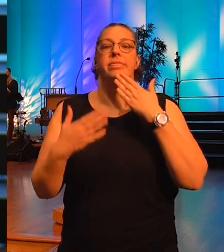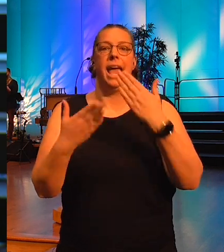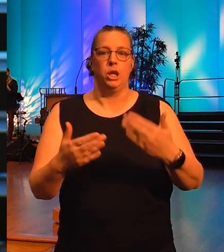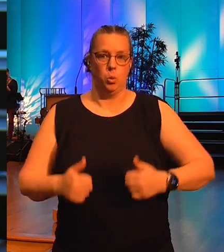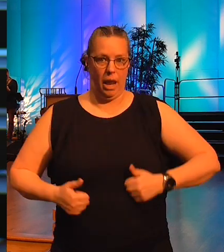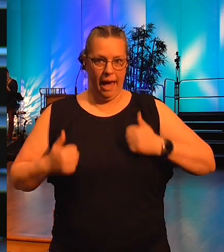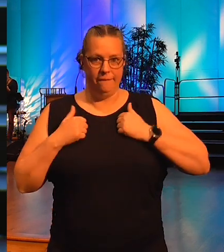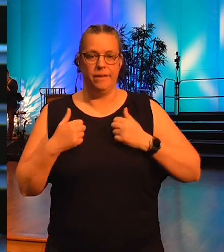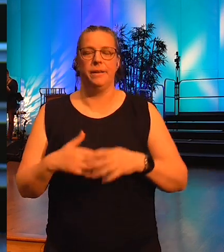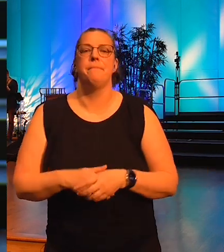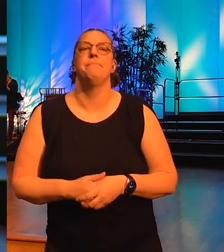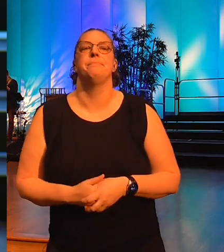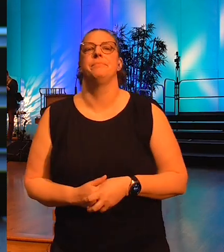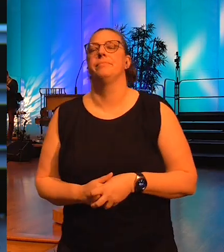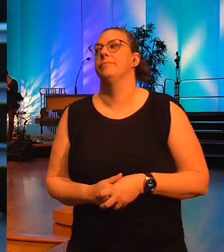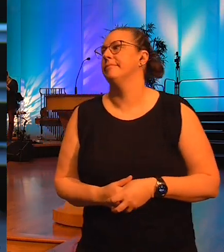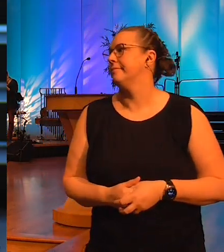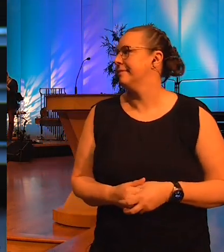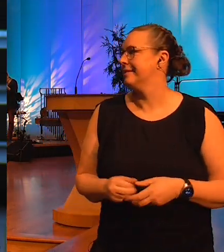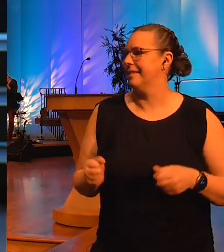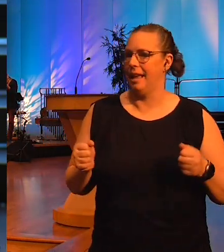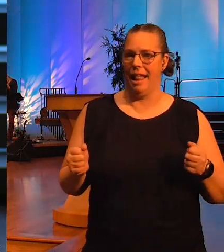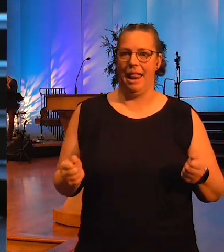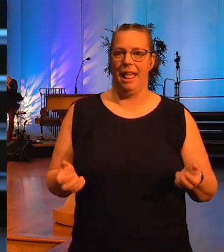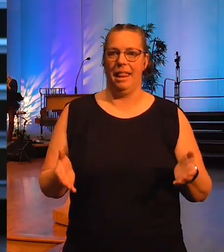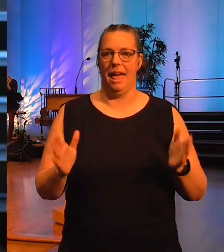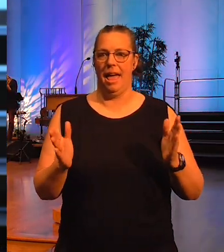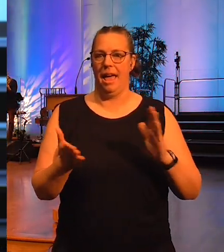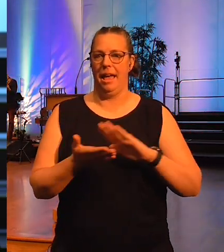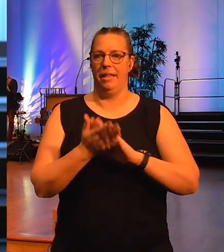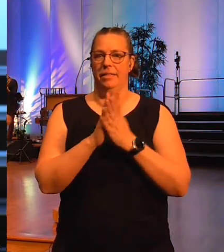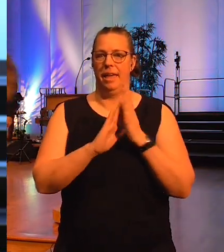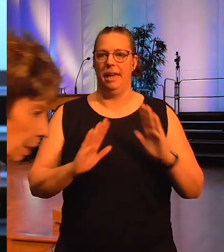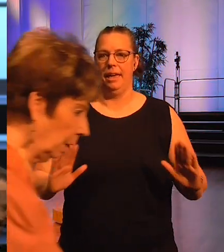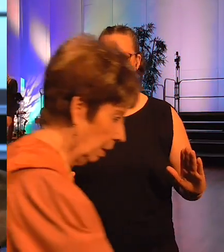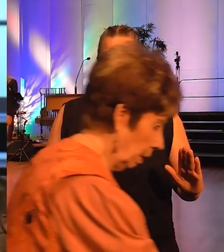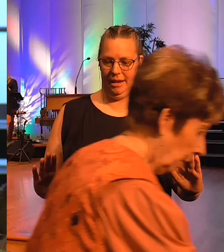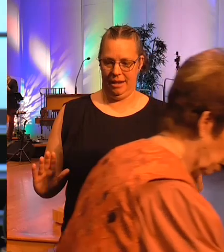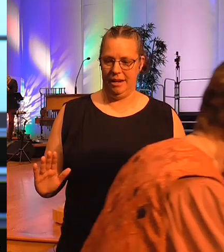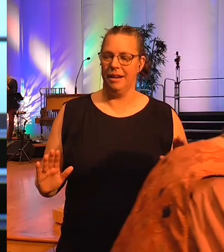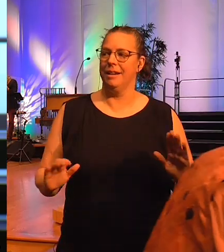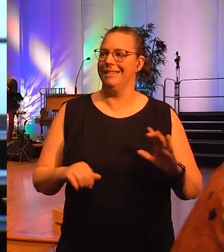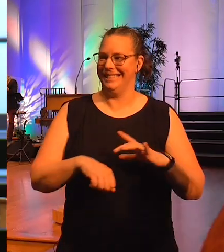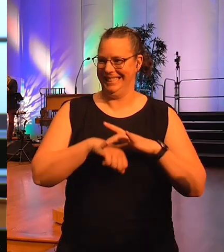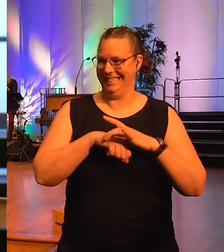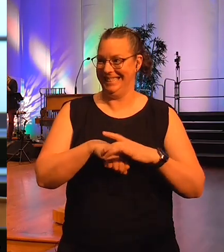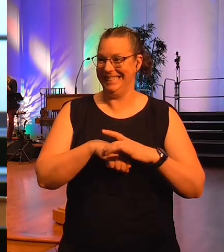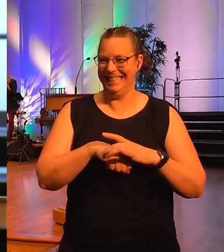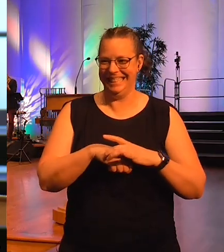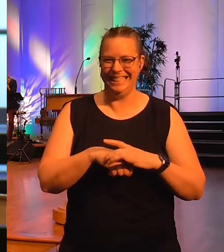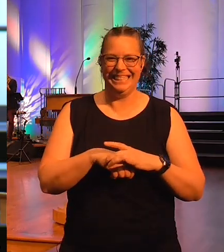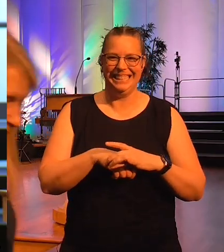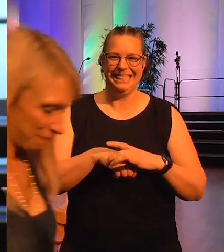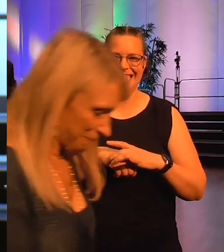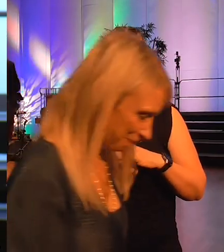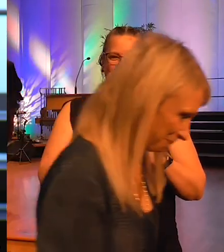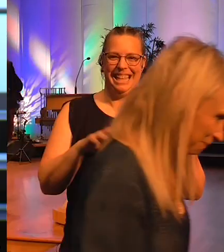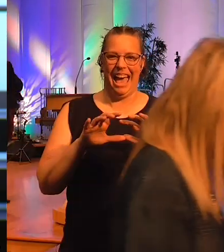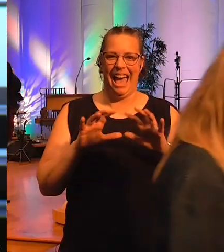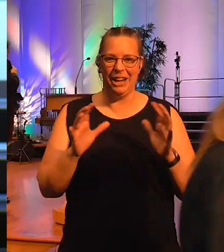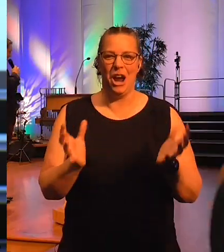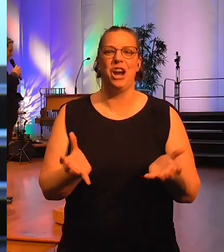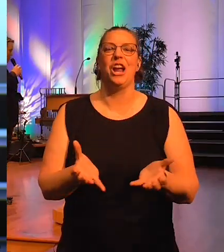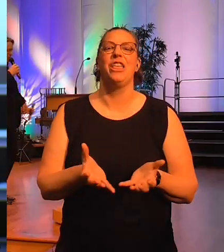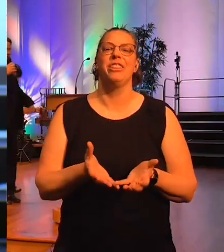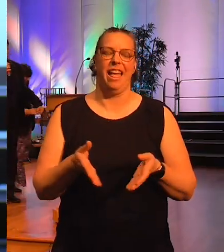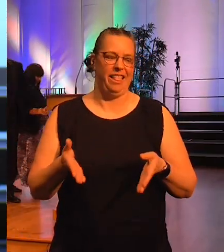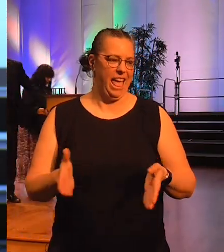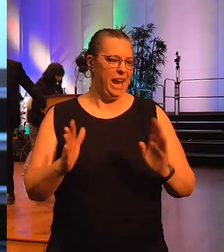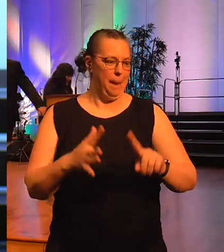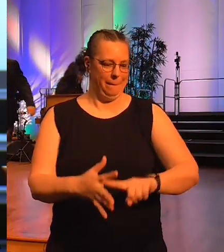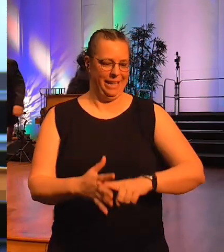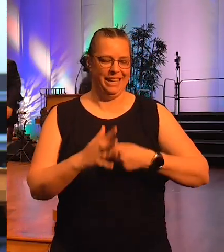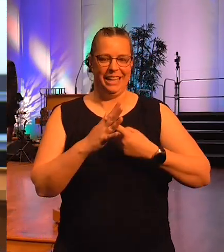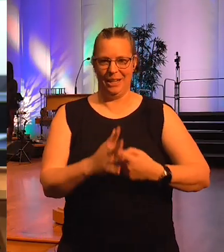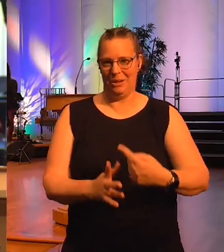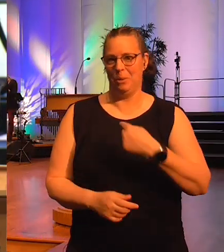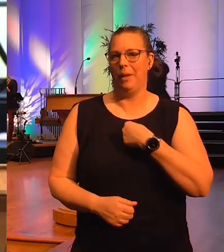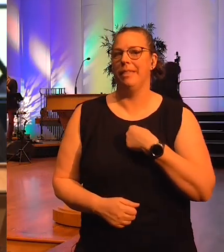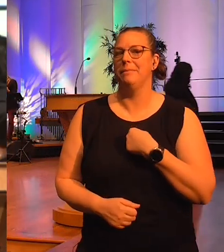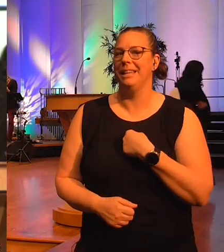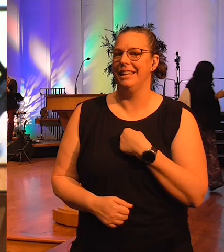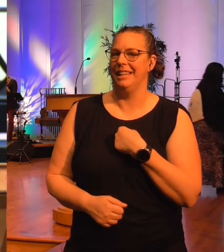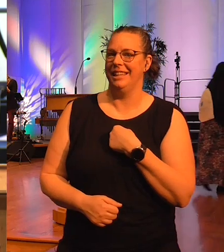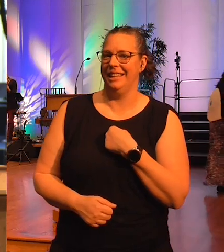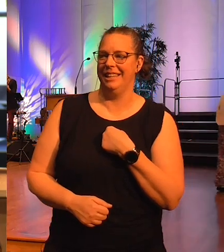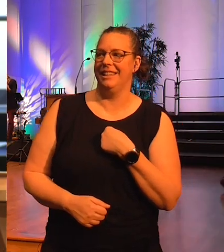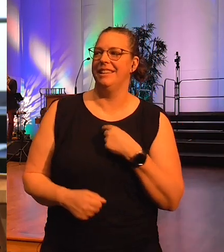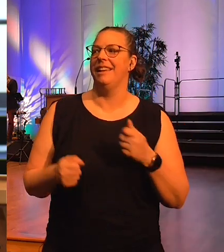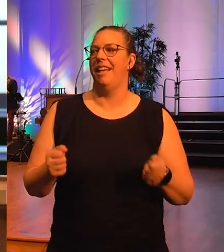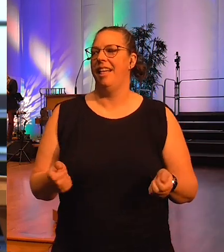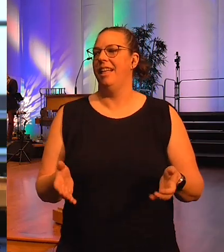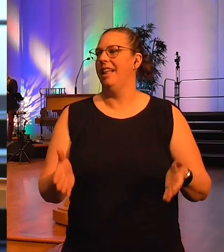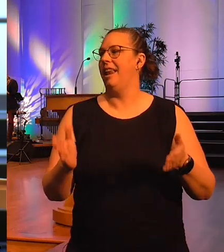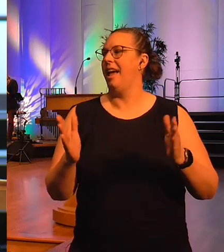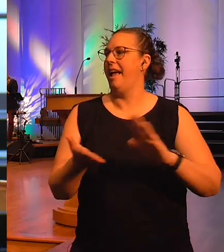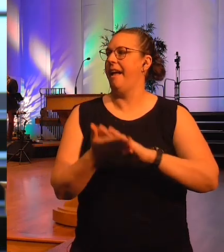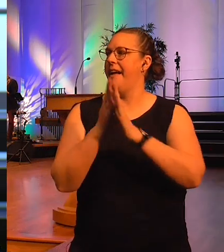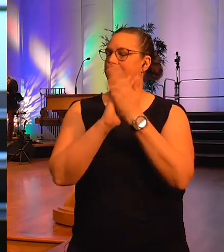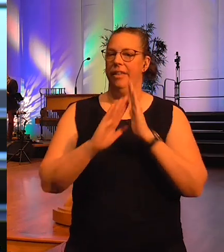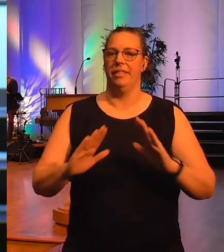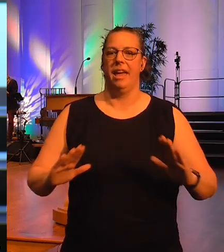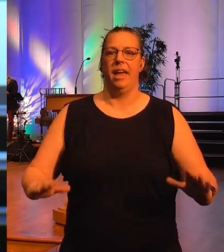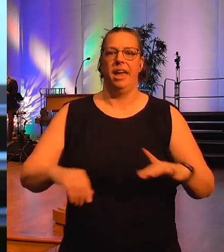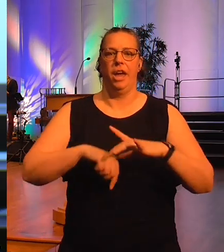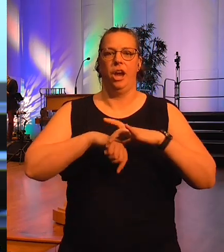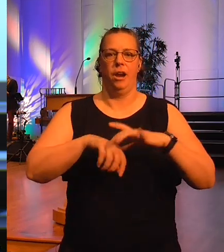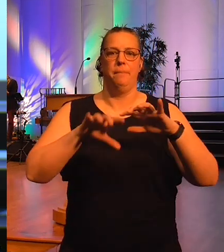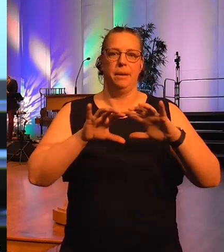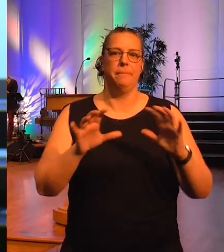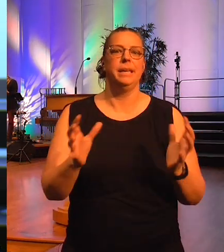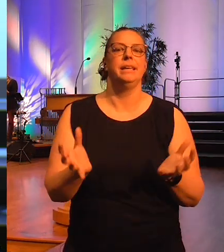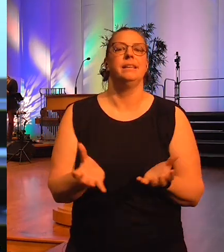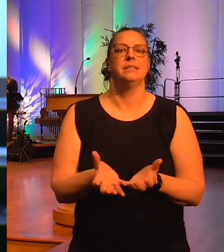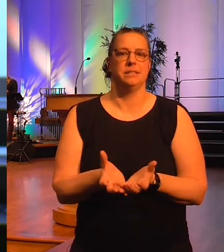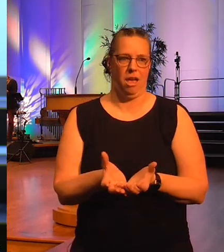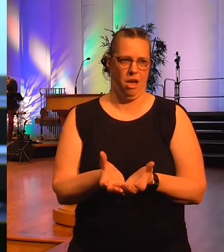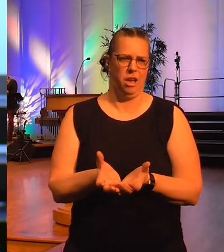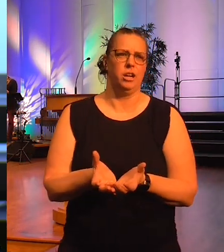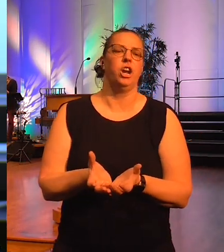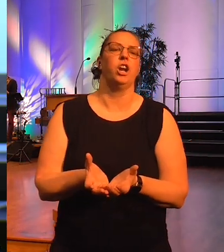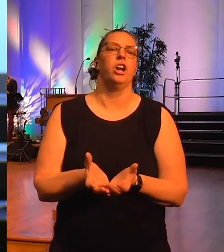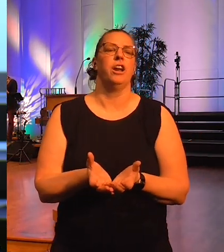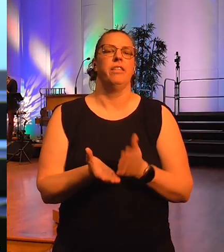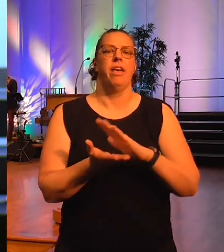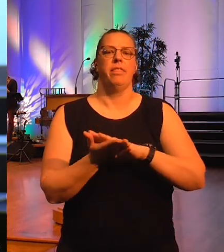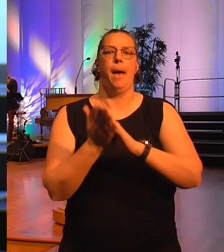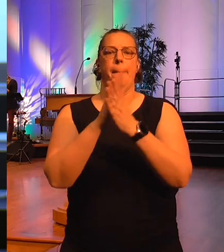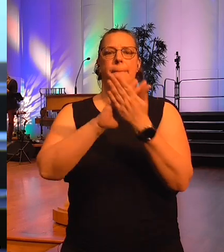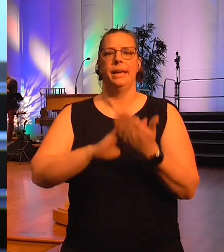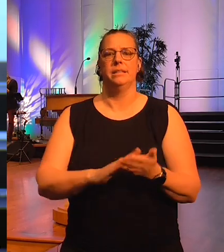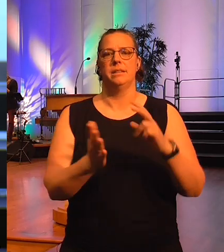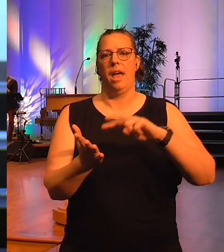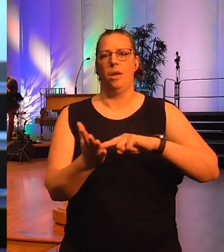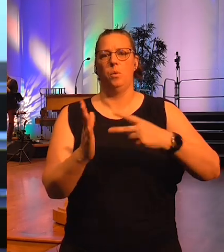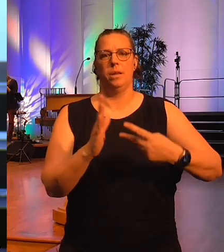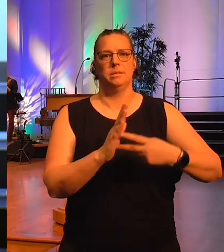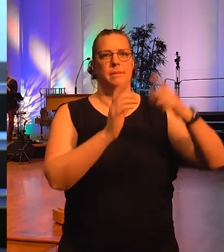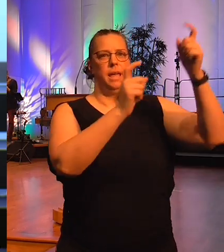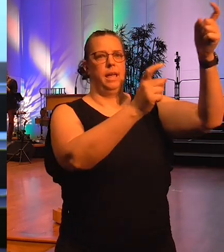life Let There Be Peace On and let it begin with me let there be peace on Earth the peace that was